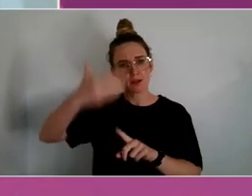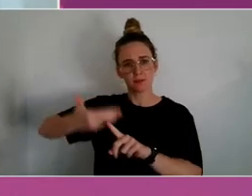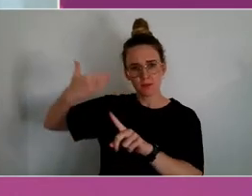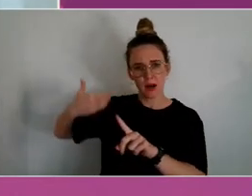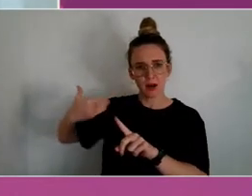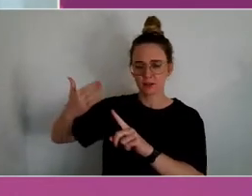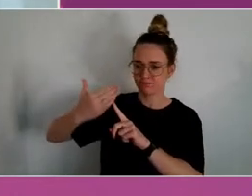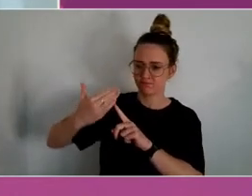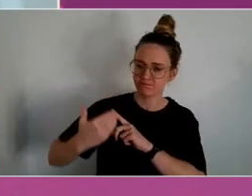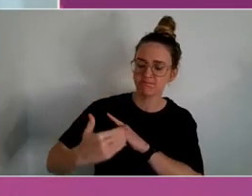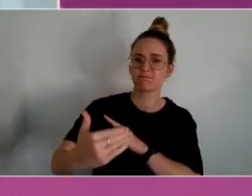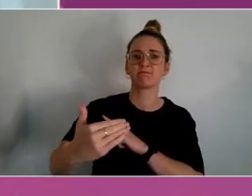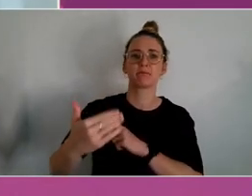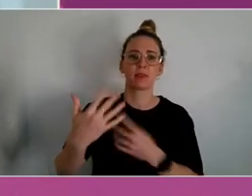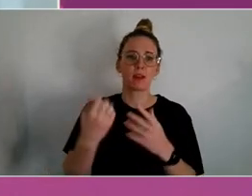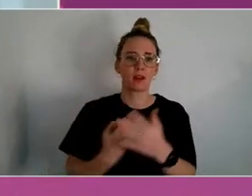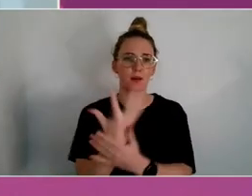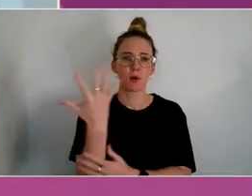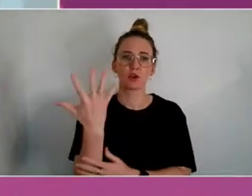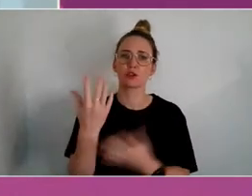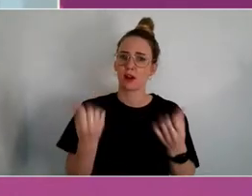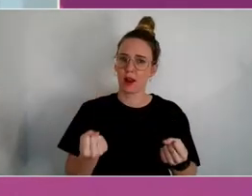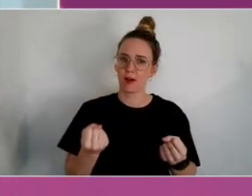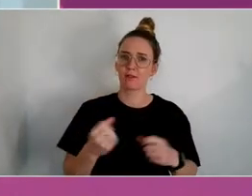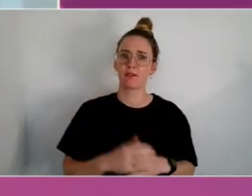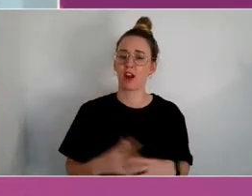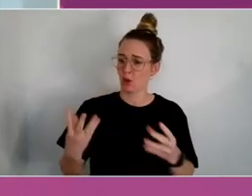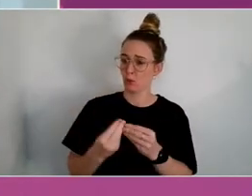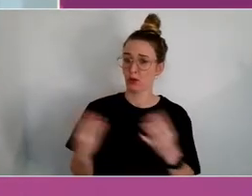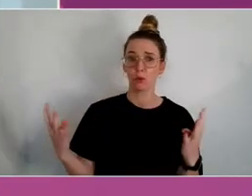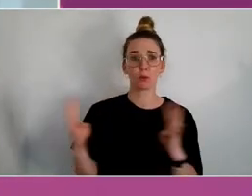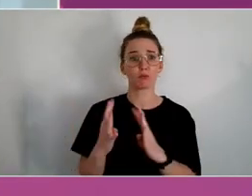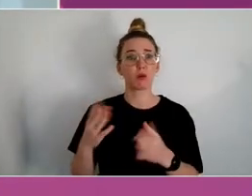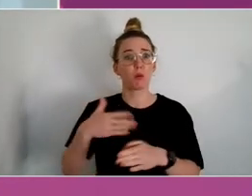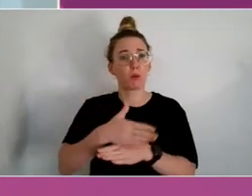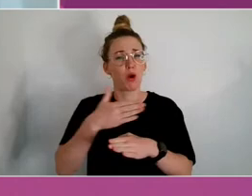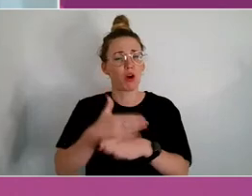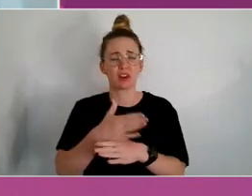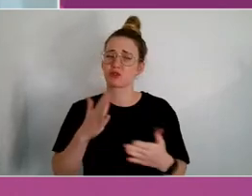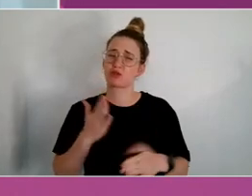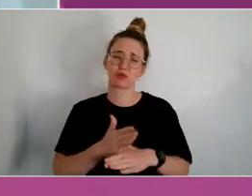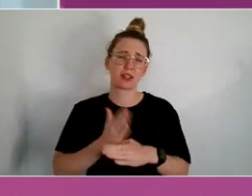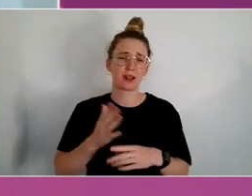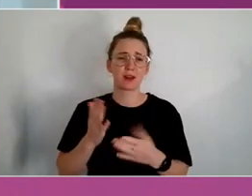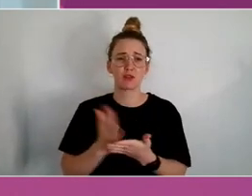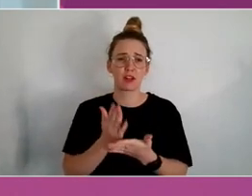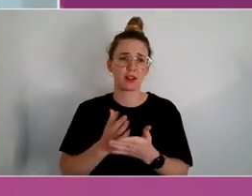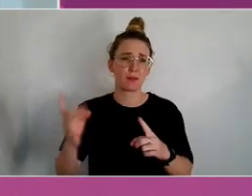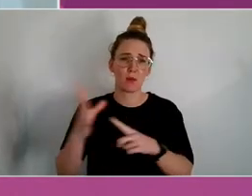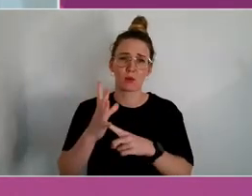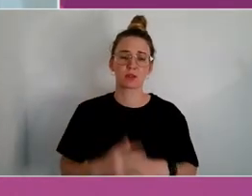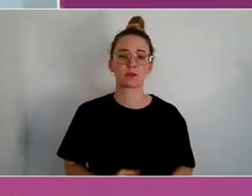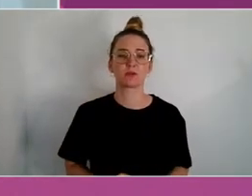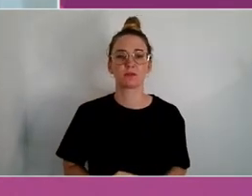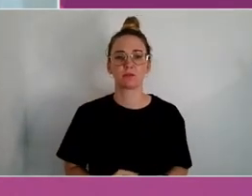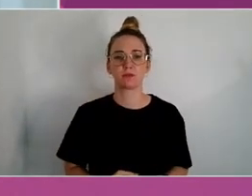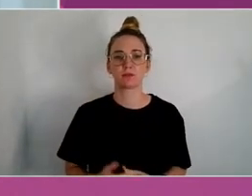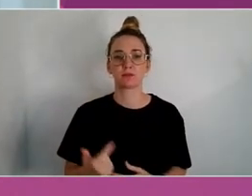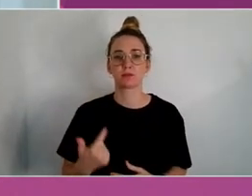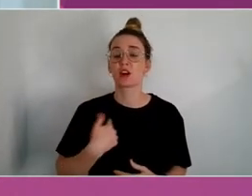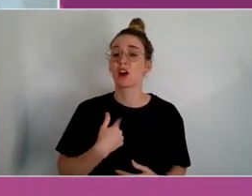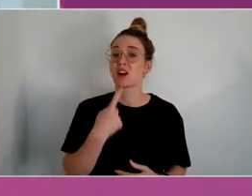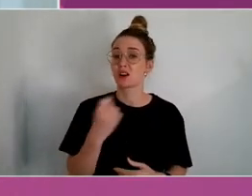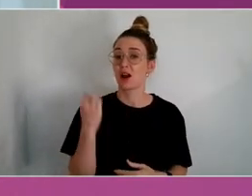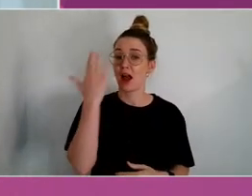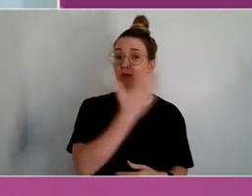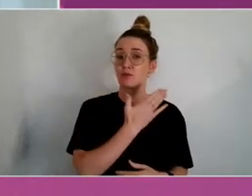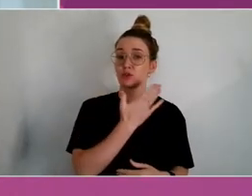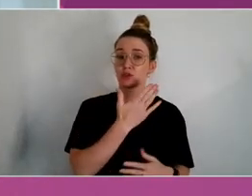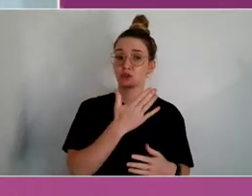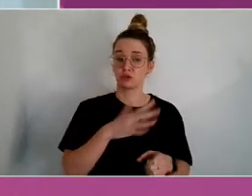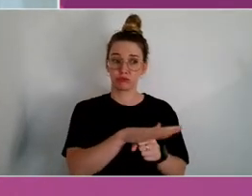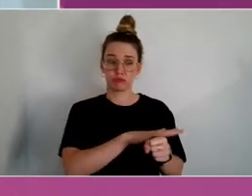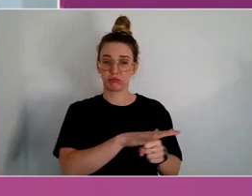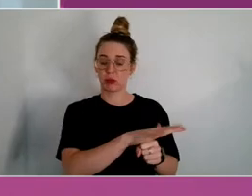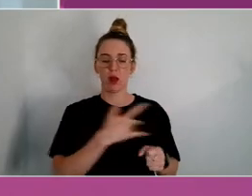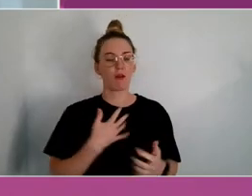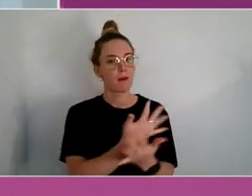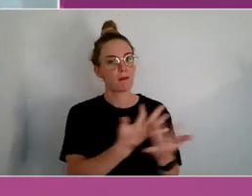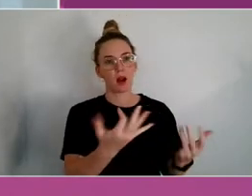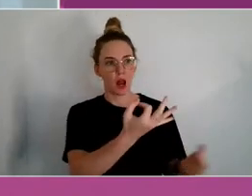I can say in Aboriginal affairs, I've been asked many times, what the silver bullet is,